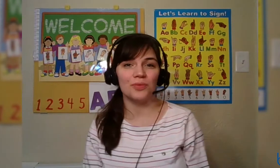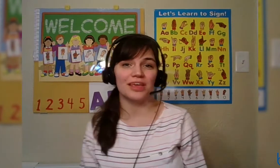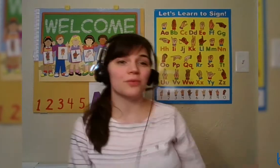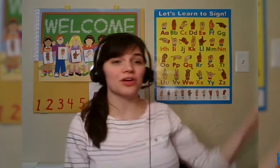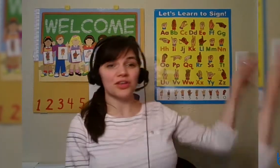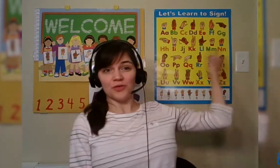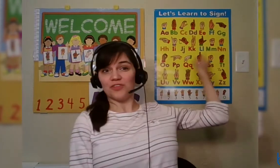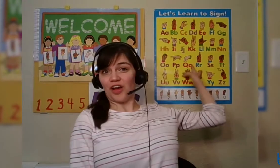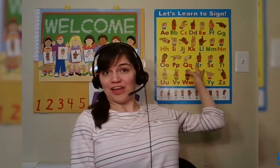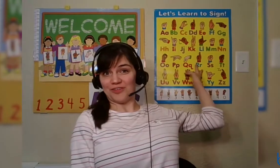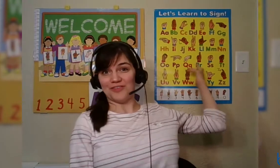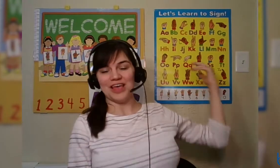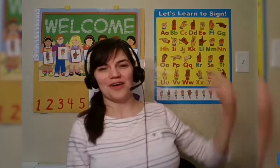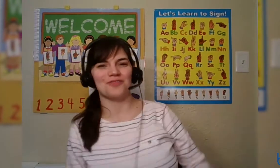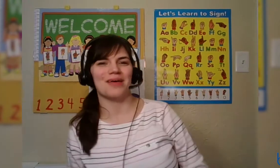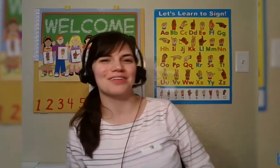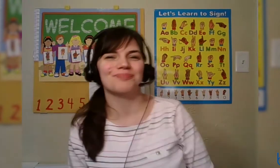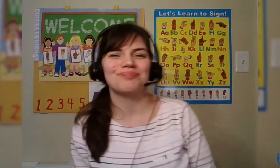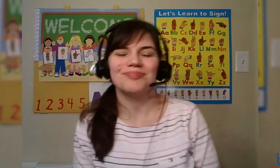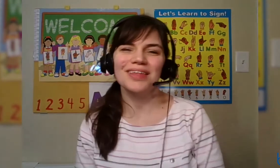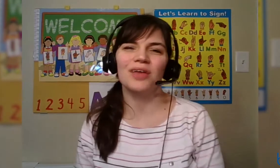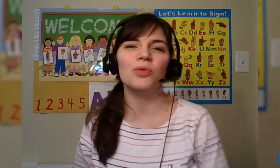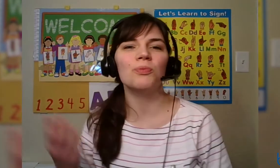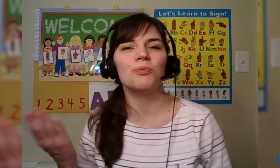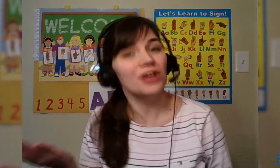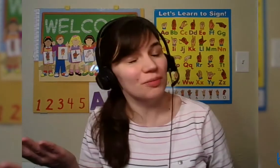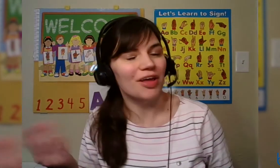the week, we're going to use our letters of the alphabet and we'll pretty much